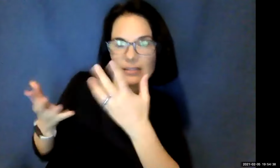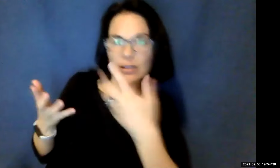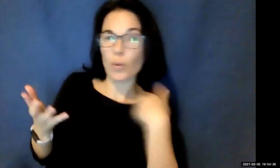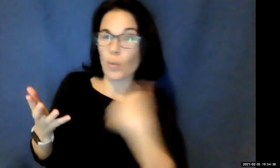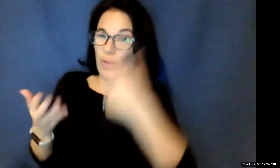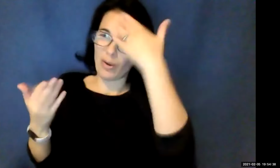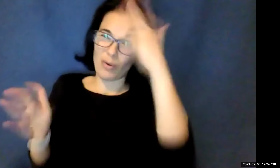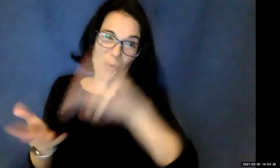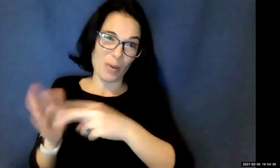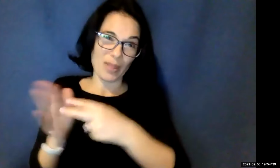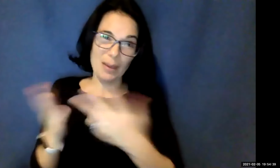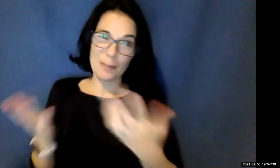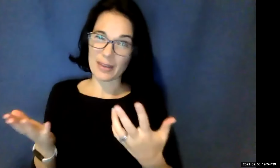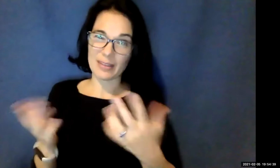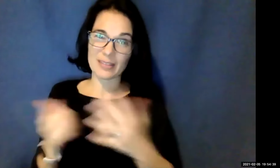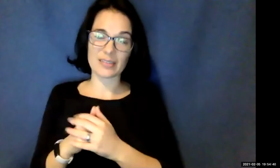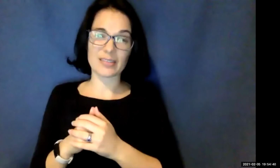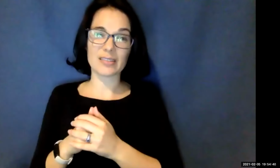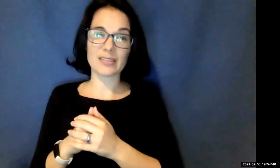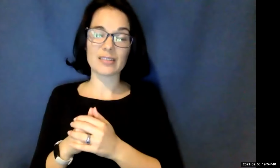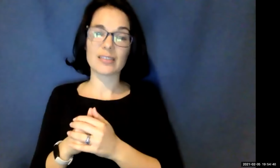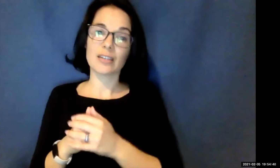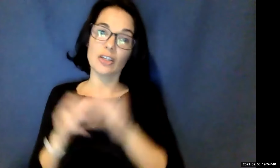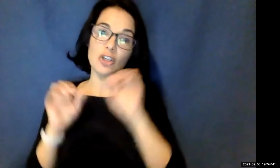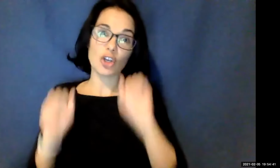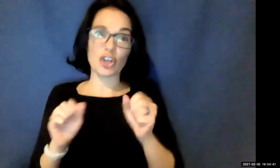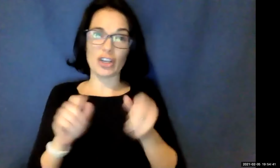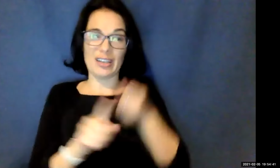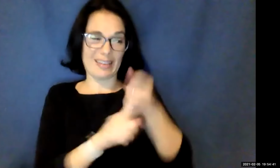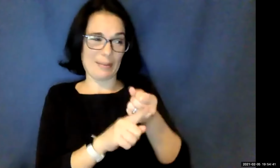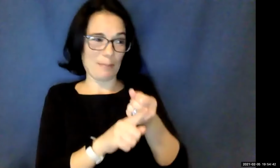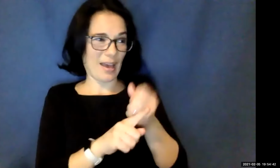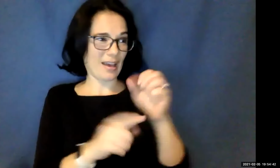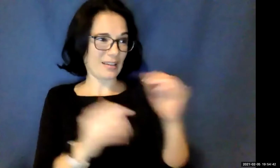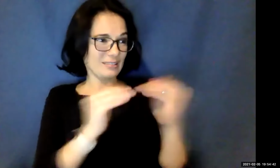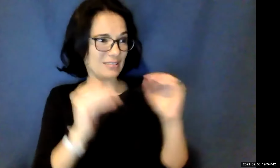There’s implications of course for things like equity, etc. and you know, if we do it,